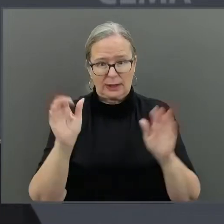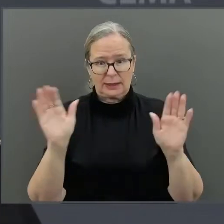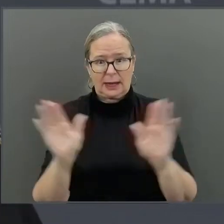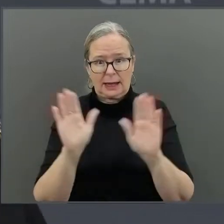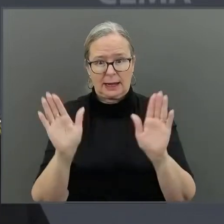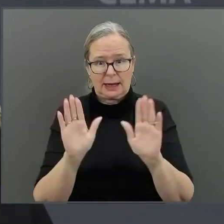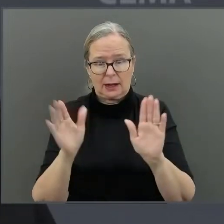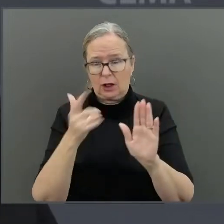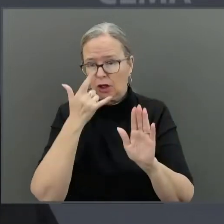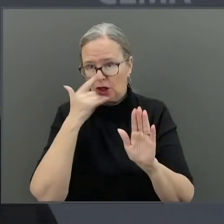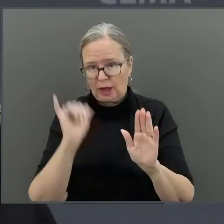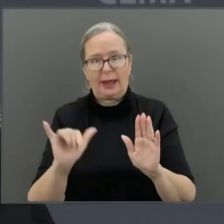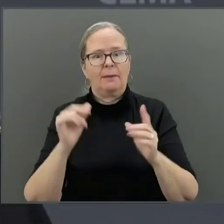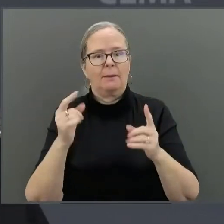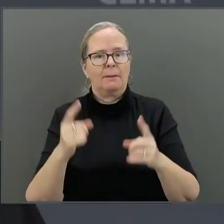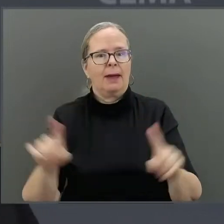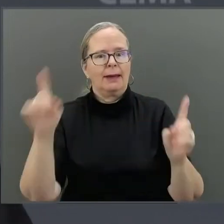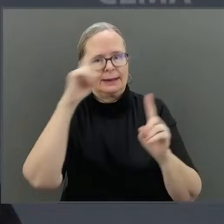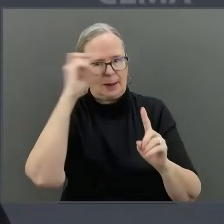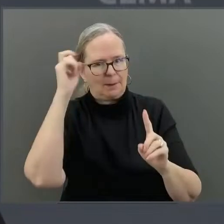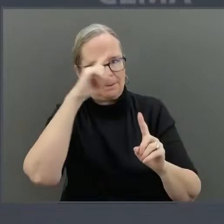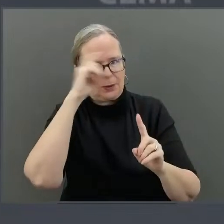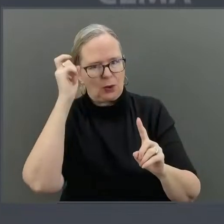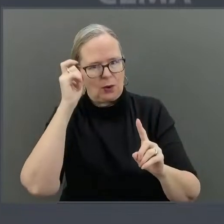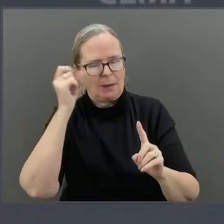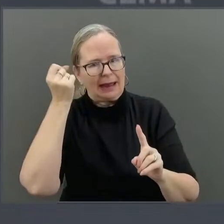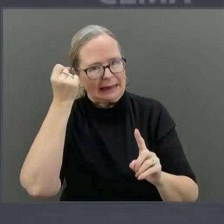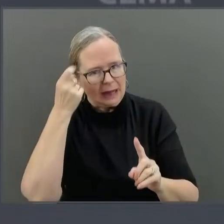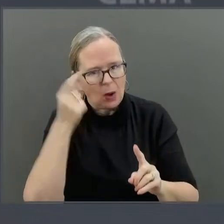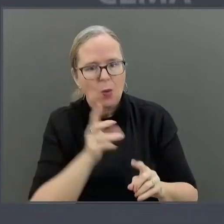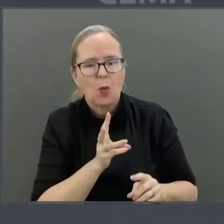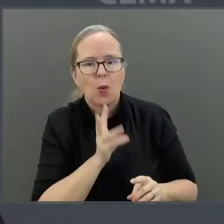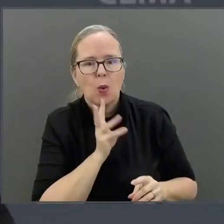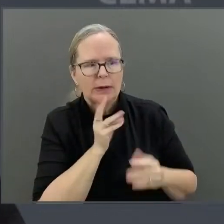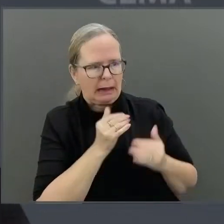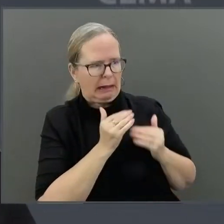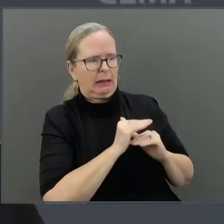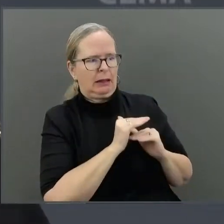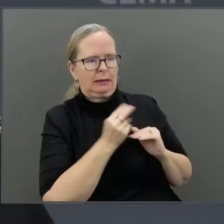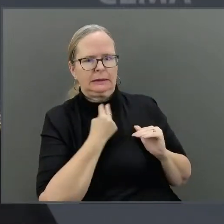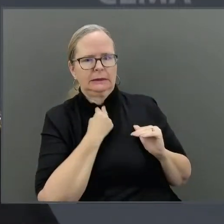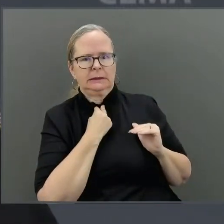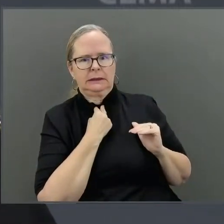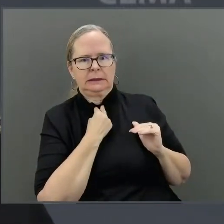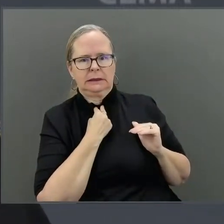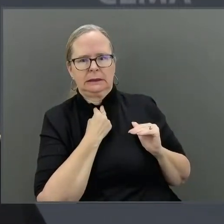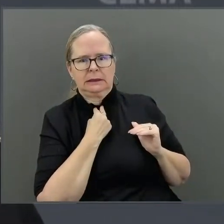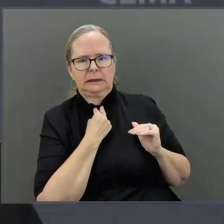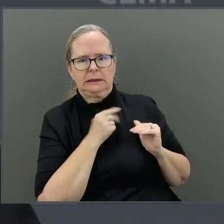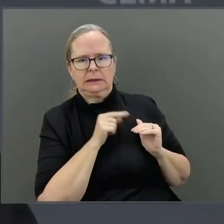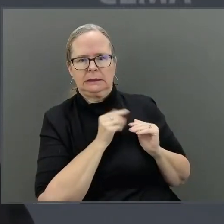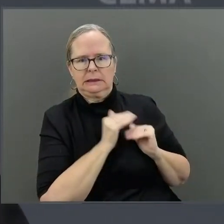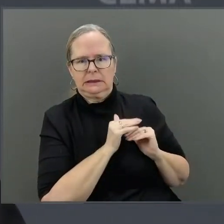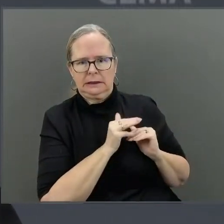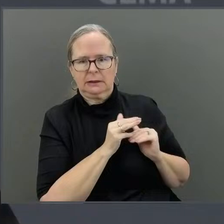restrictions some practical tips for you for this weekend cooking on a barbecue or in a one